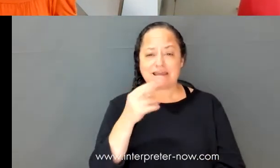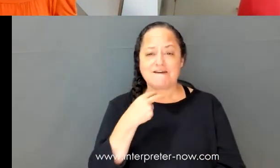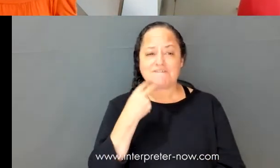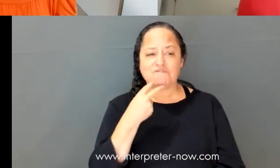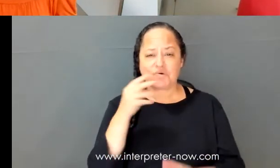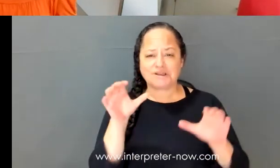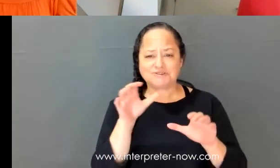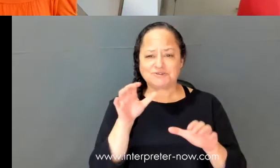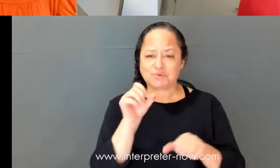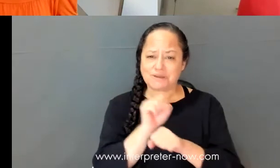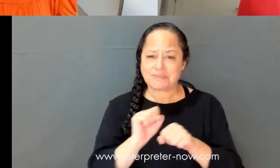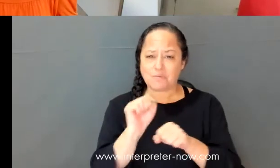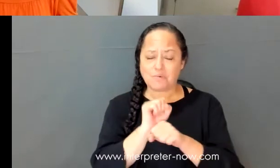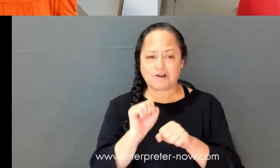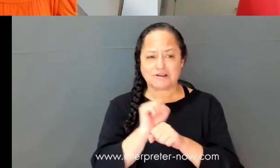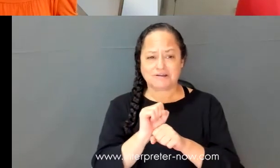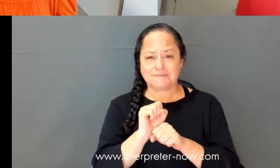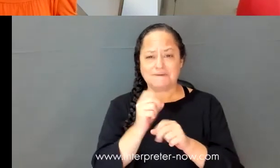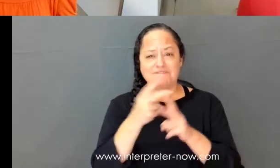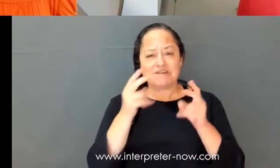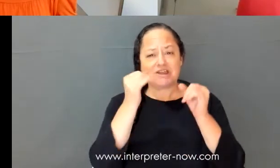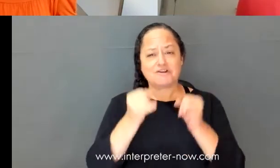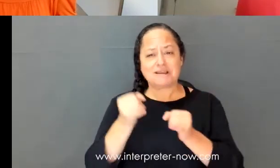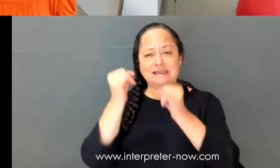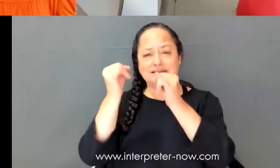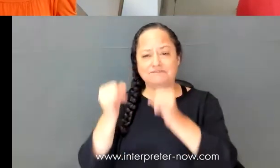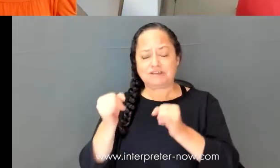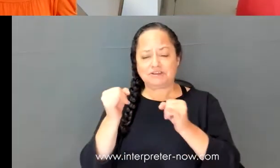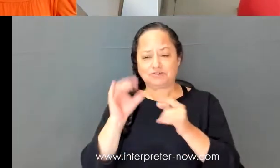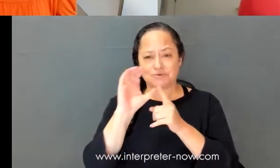And so, sometimes in a very individualistic culture, like the one I see here in the United